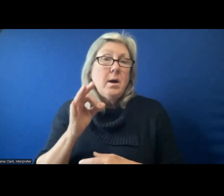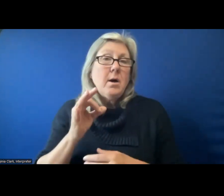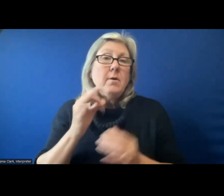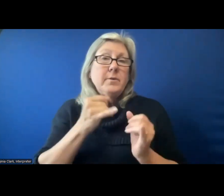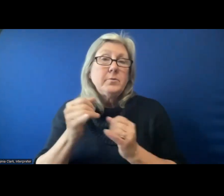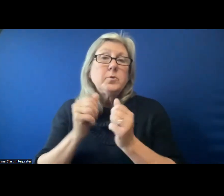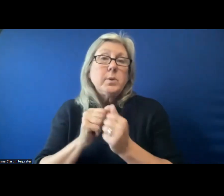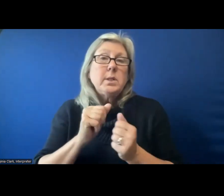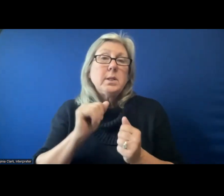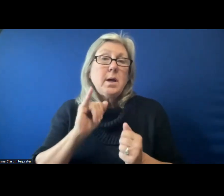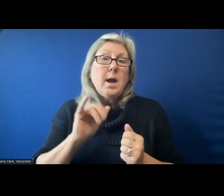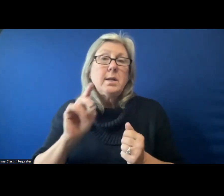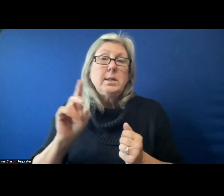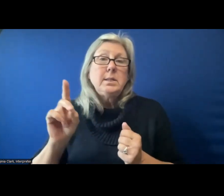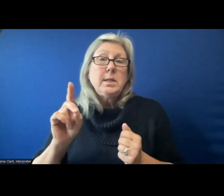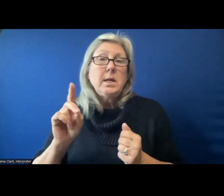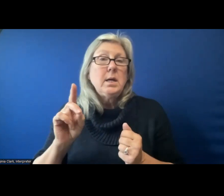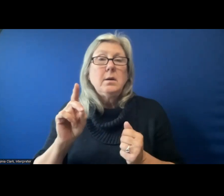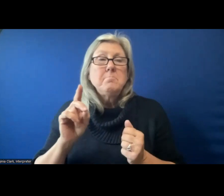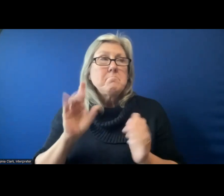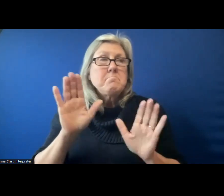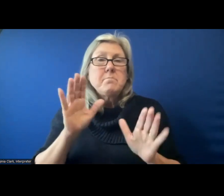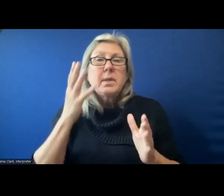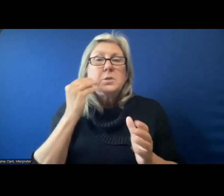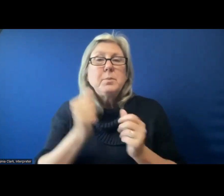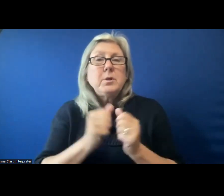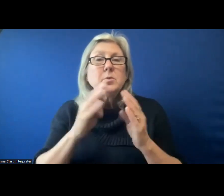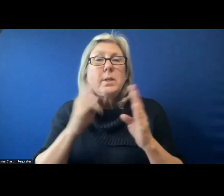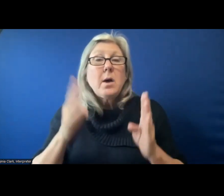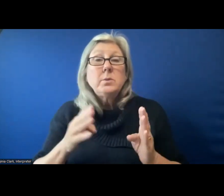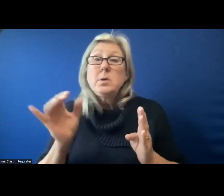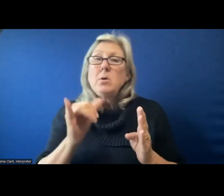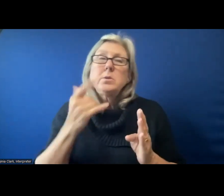with housing. And we also, because we're so frequently asked, the first thing housing